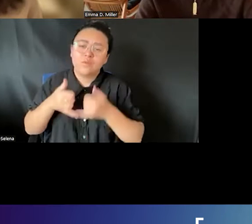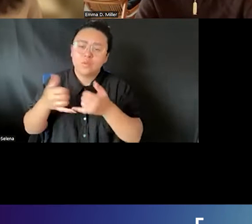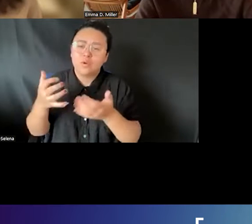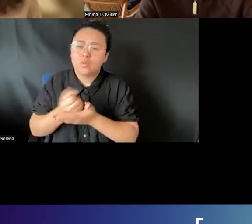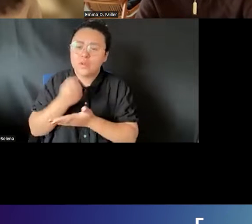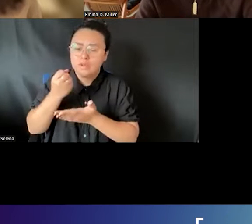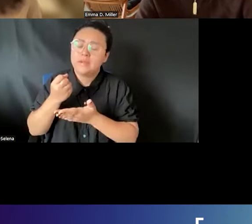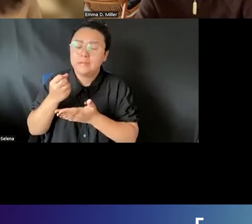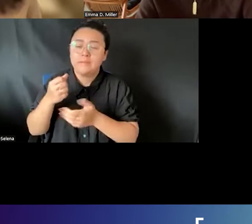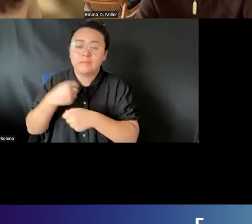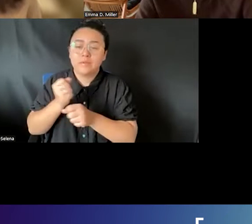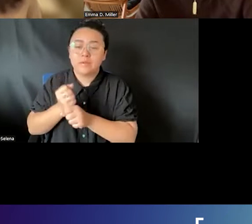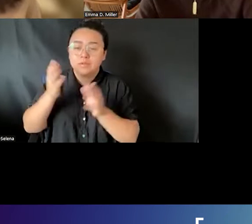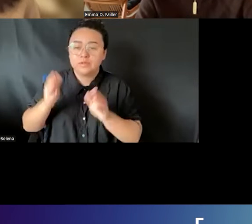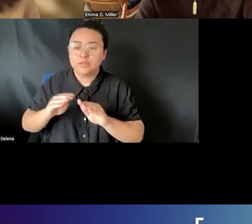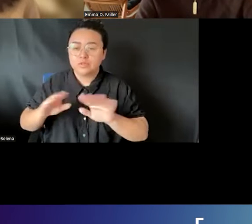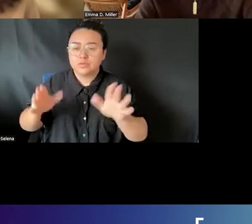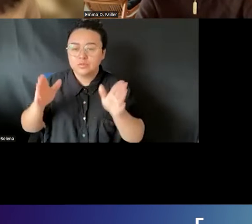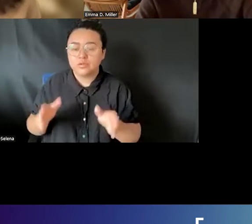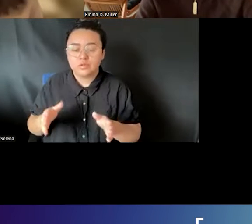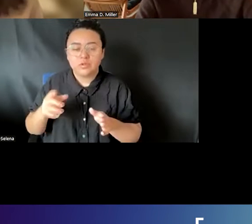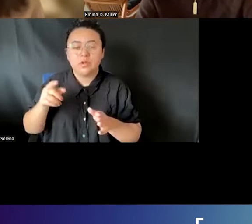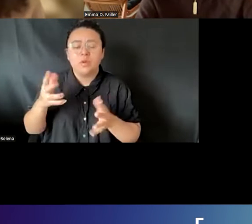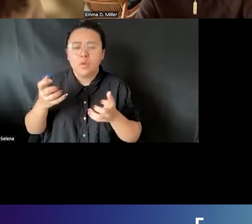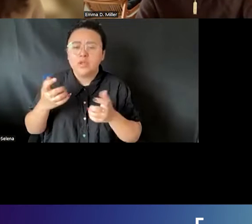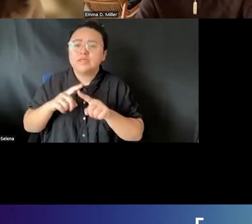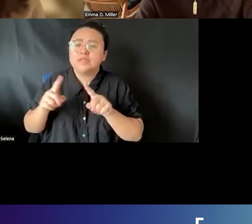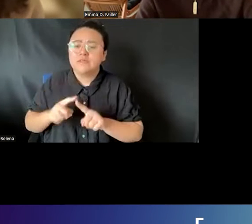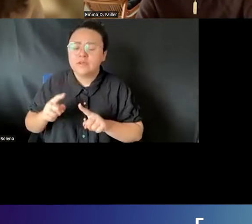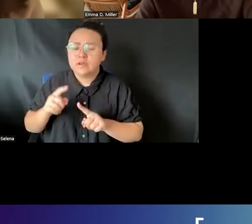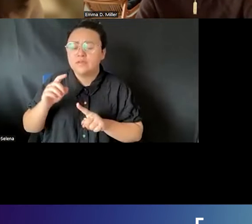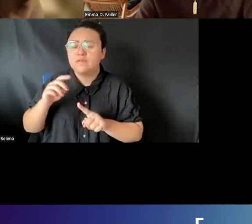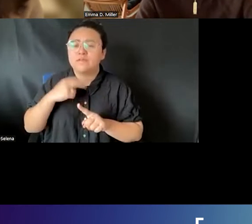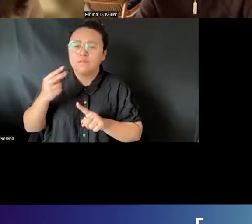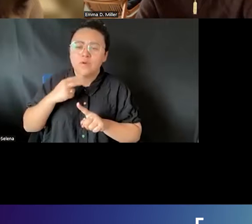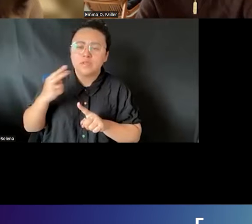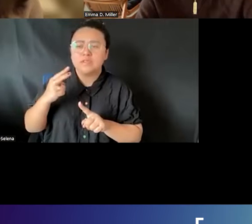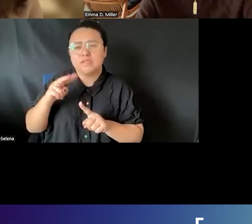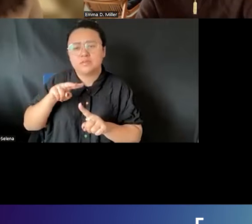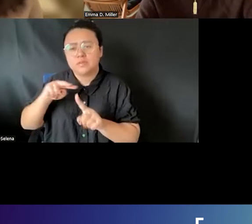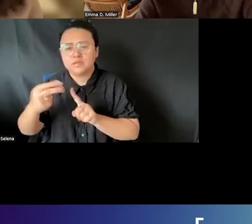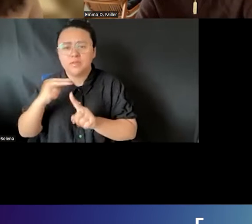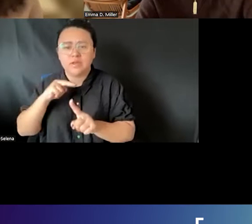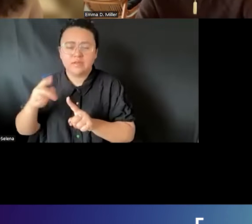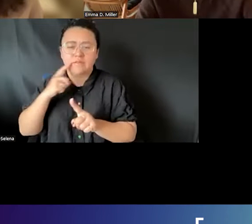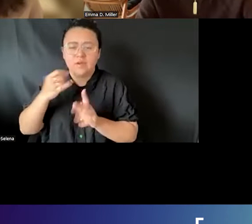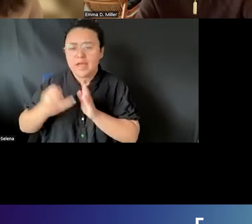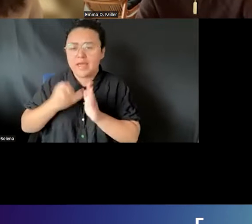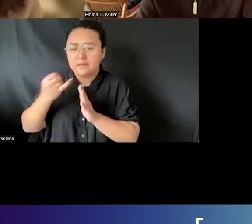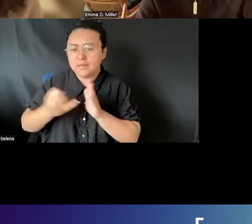Committed to bold voices. And innovative. Innovative forms. That help build radical practices of ethical. Filmmaking.